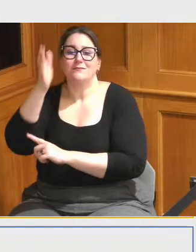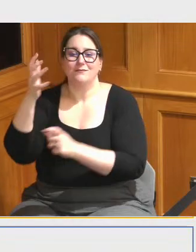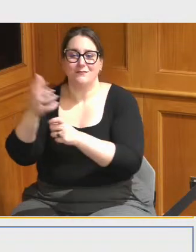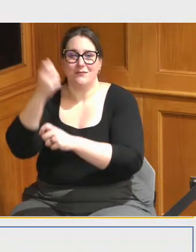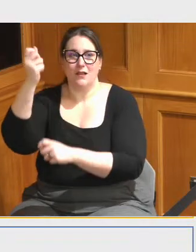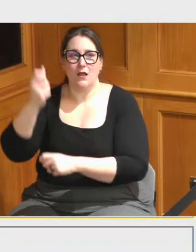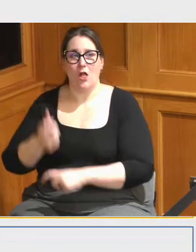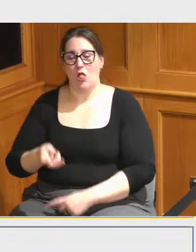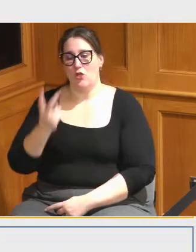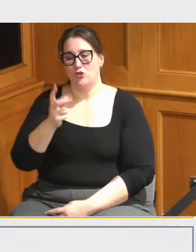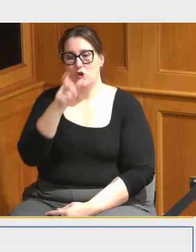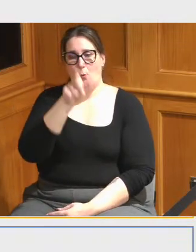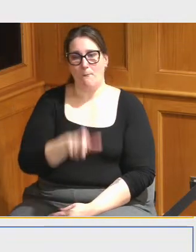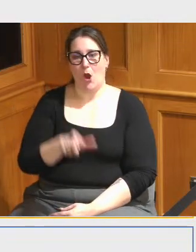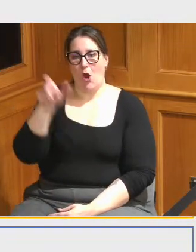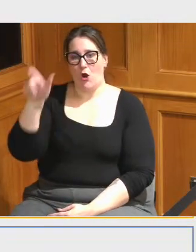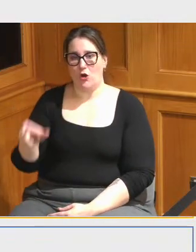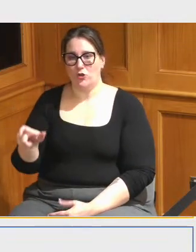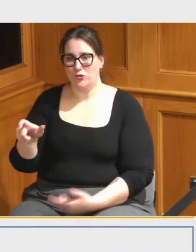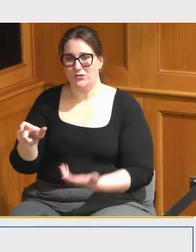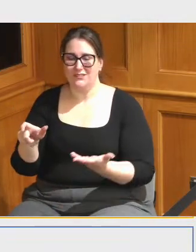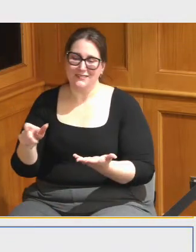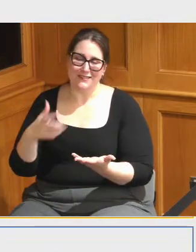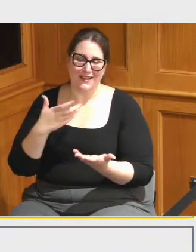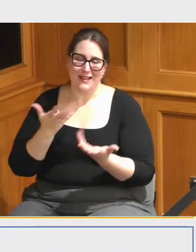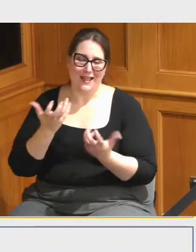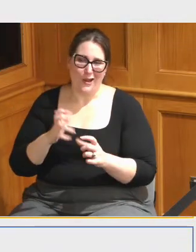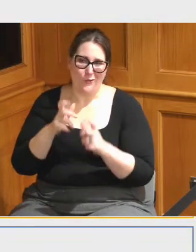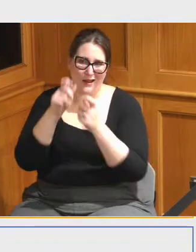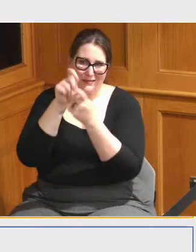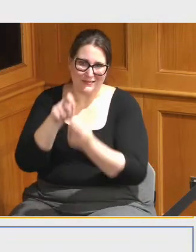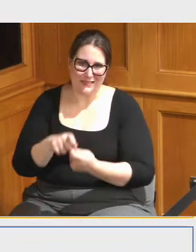on the screen. I don't want to go into too much detail about those because I can go vary in the